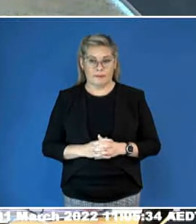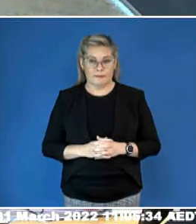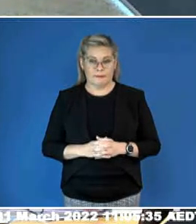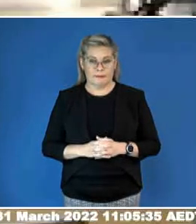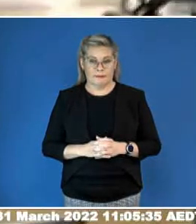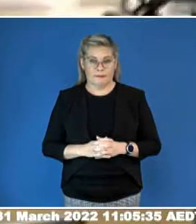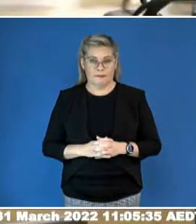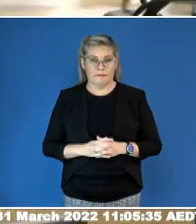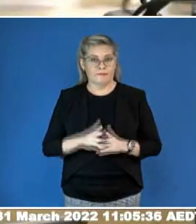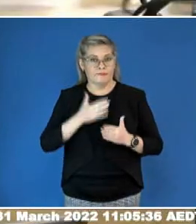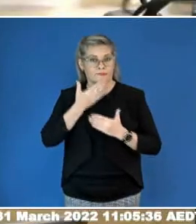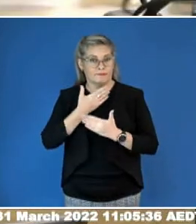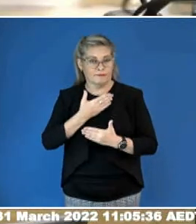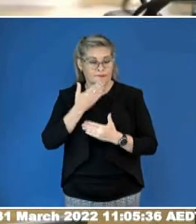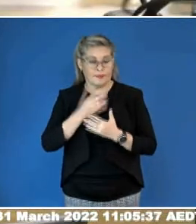We will now hear from Niky and Niky's Mum.